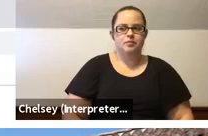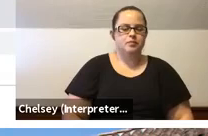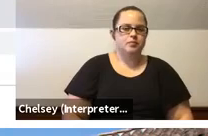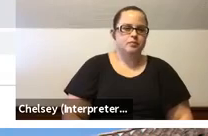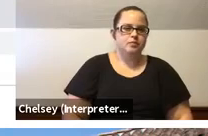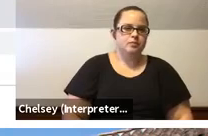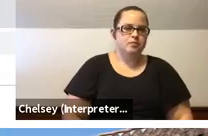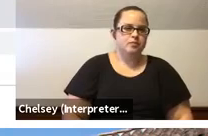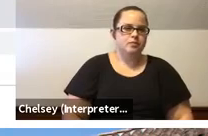Okay.